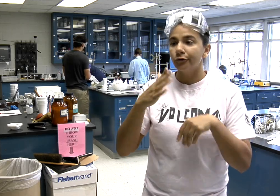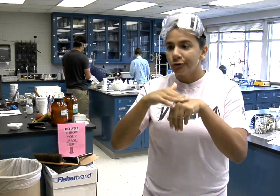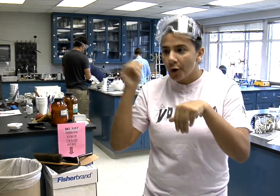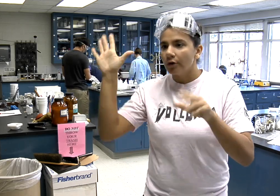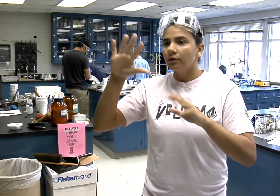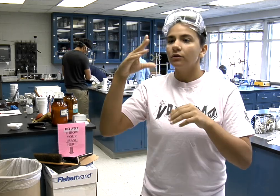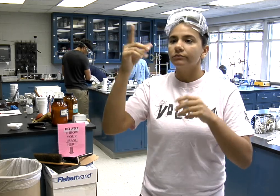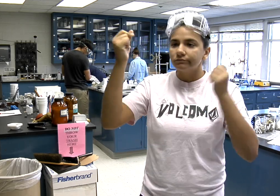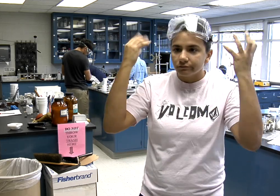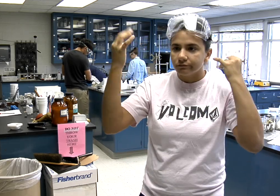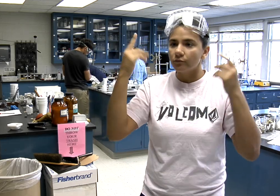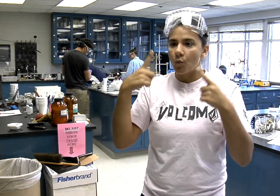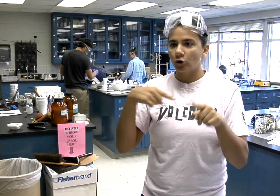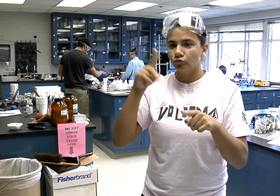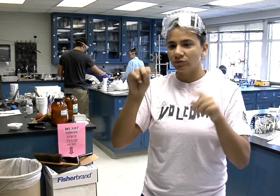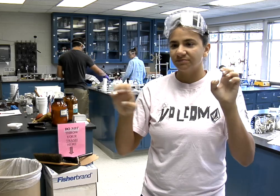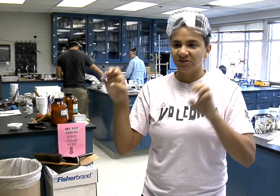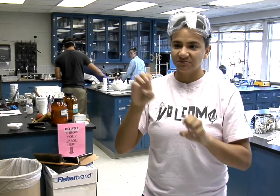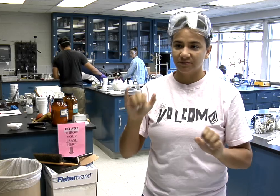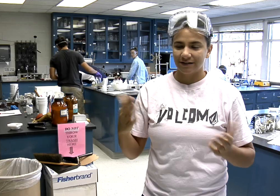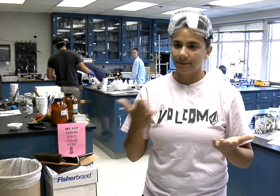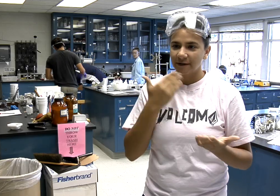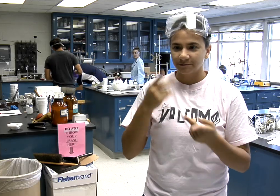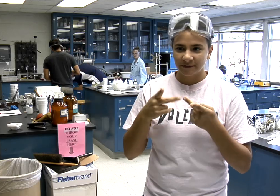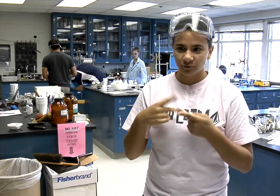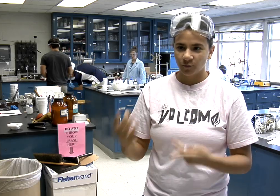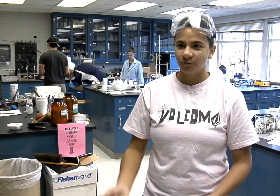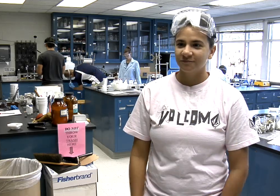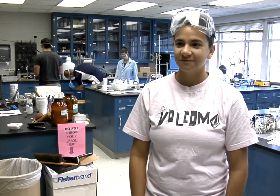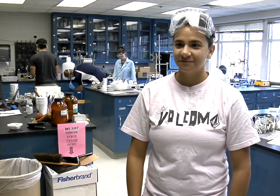so there is clear communication when we do experiments. Gallaudet is the best place to go to.